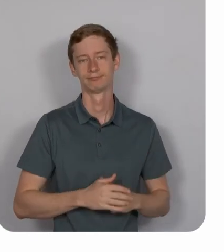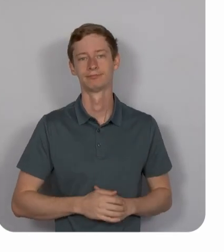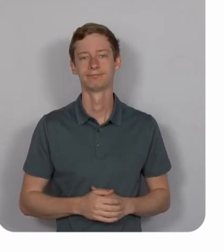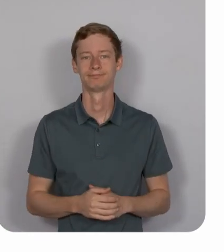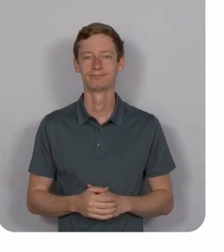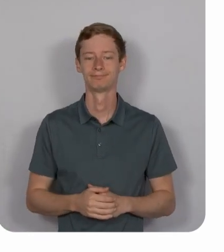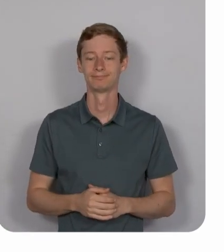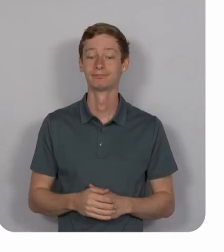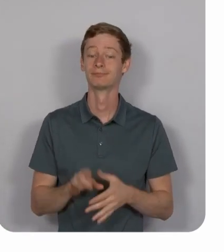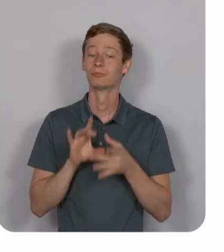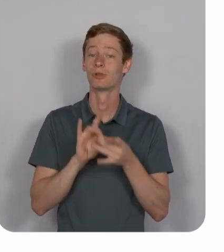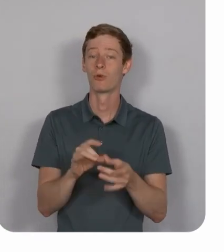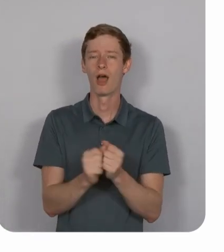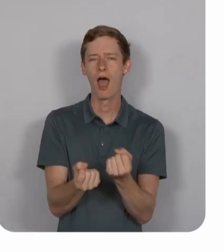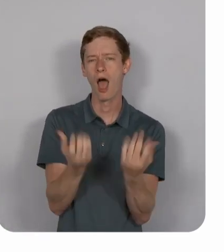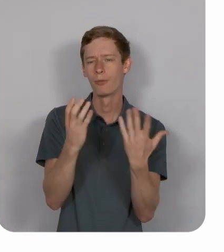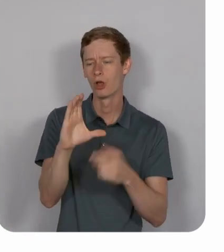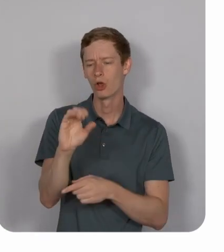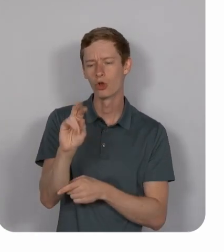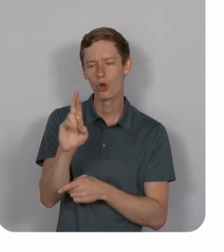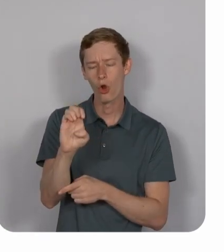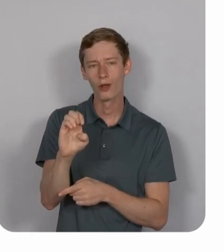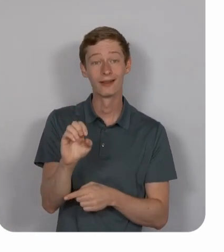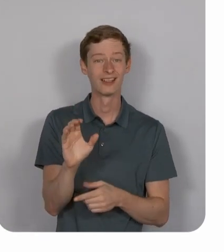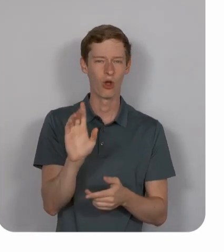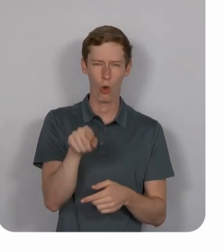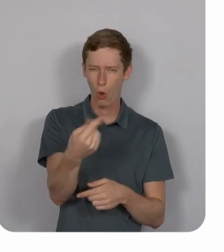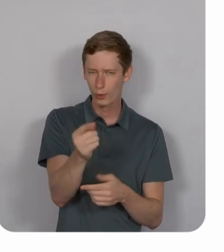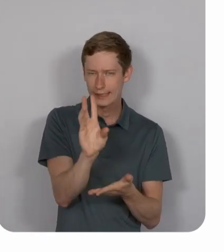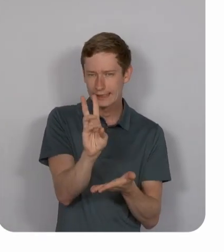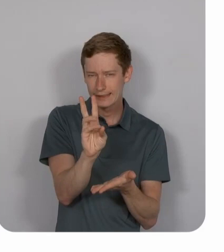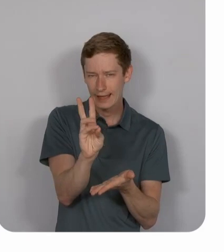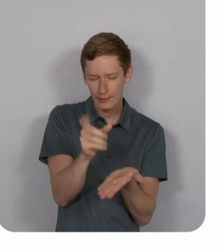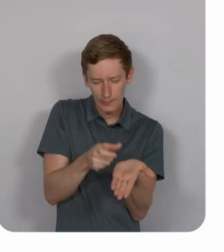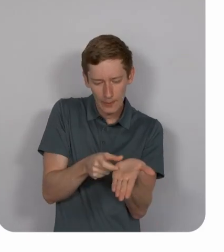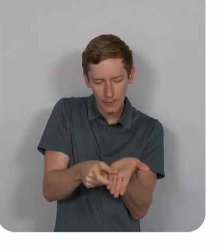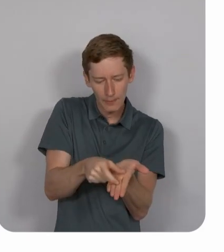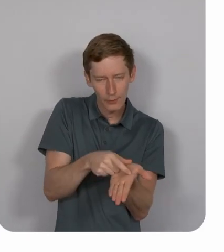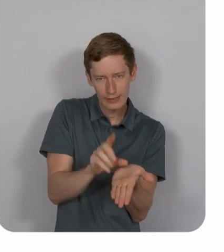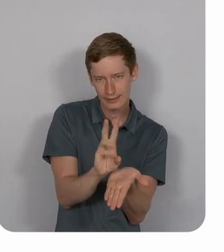In terms of cores, there’s only 6 CPU cores available compared to the Quest 2′s 8 cores.